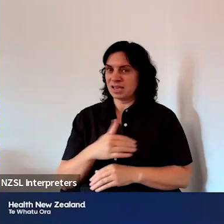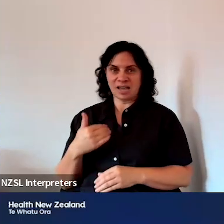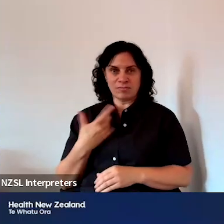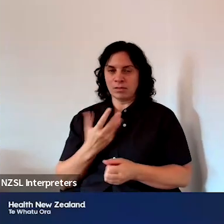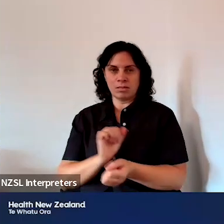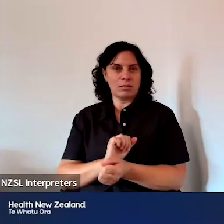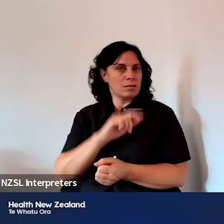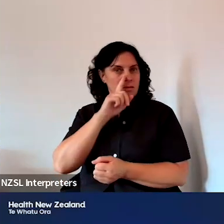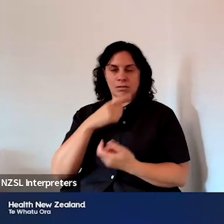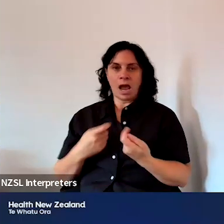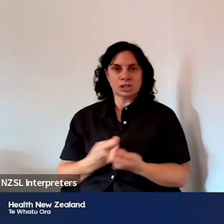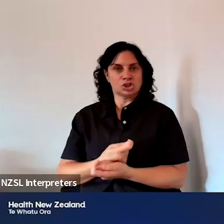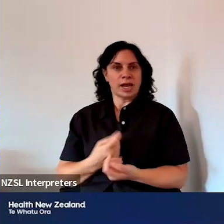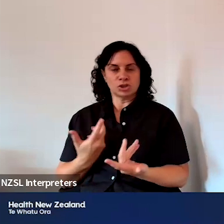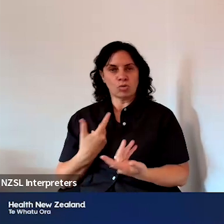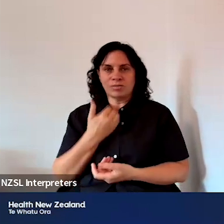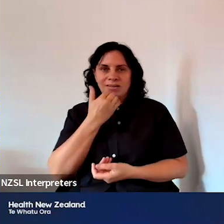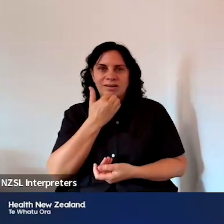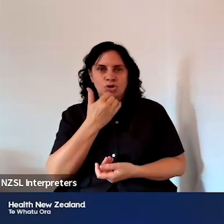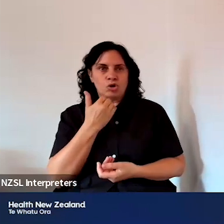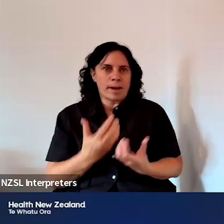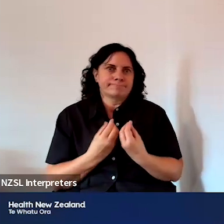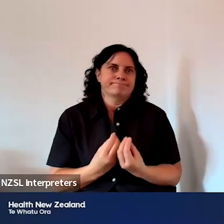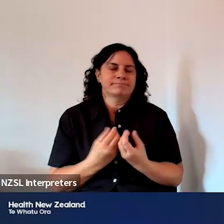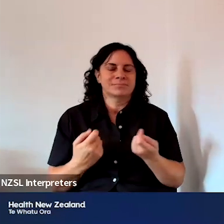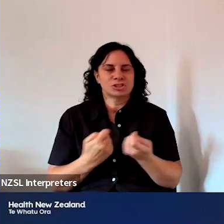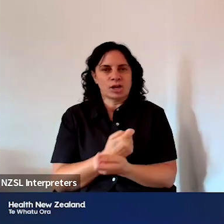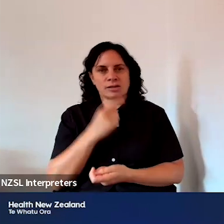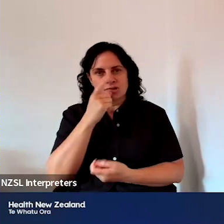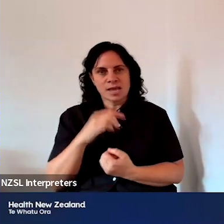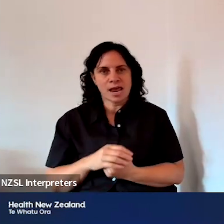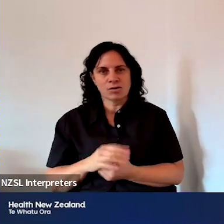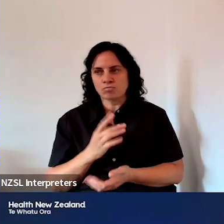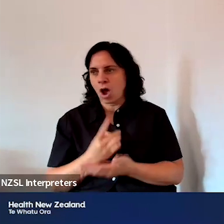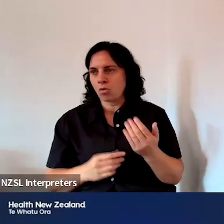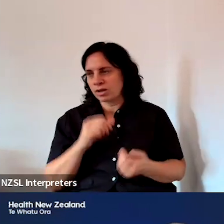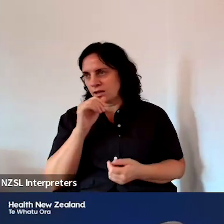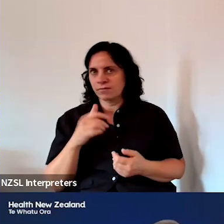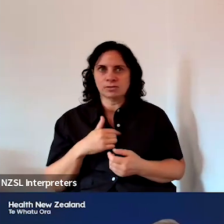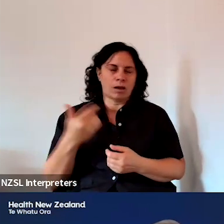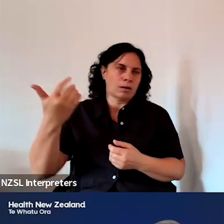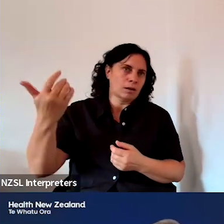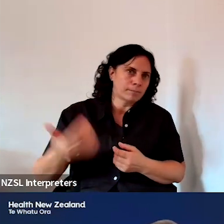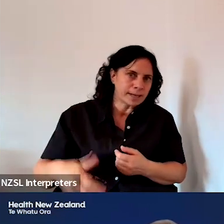do much with in any kind of meaningful way, or they can only do it if it's incredibly expensive, which means you're not doing other things.